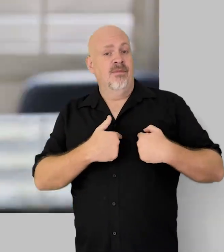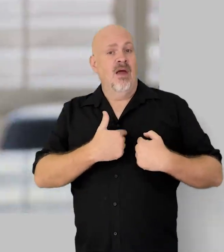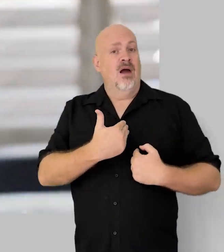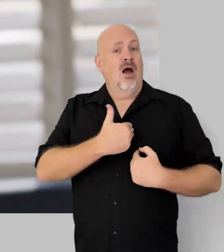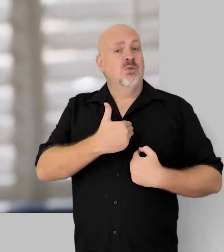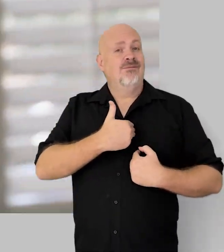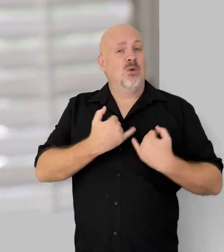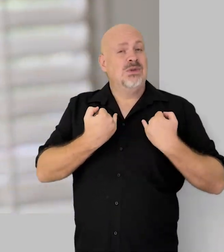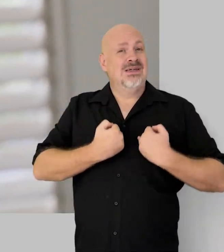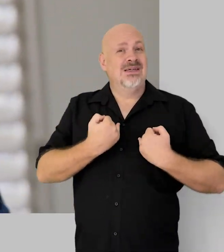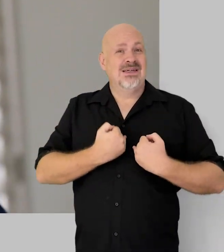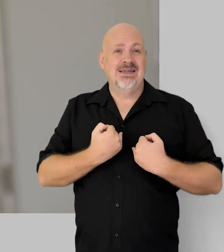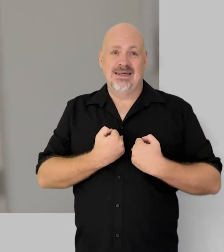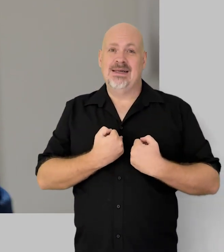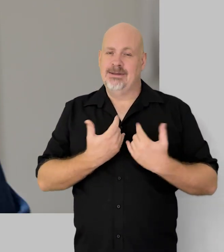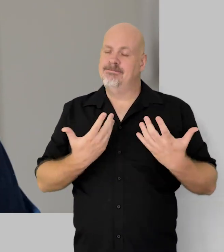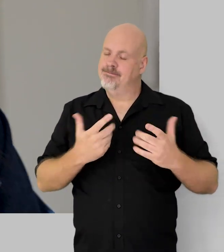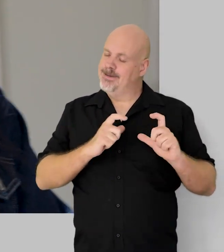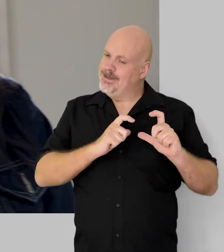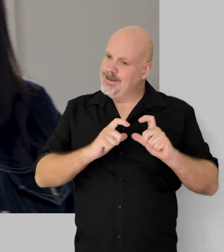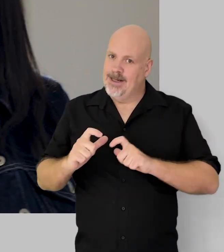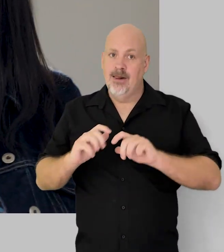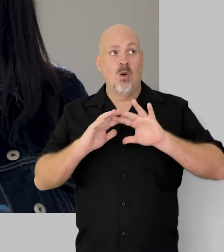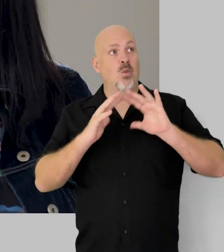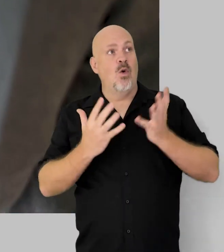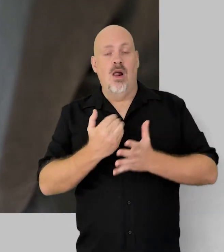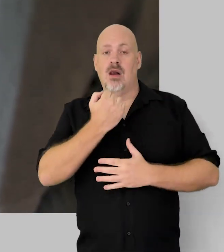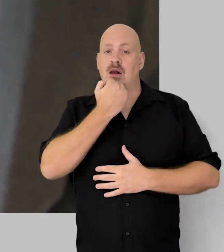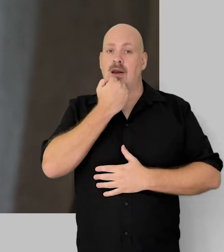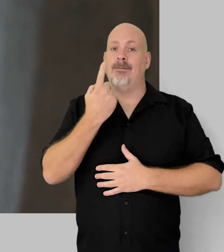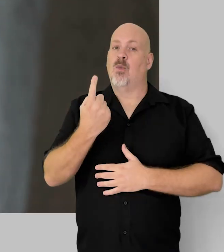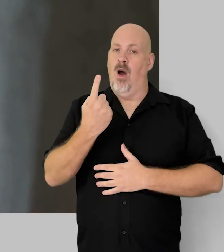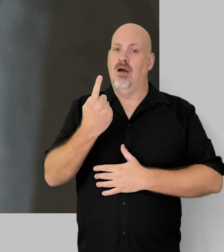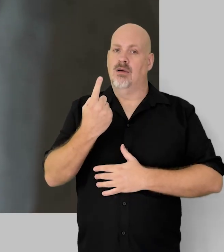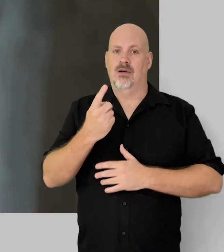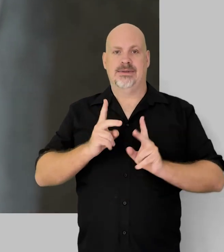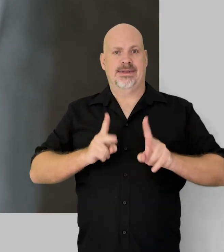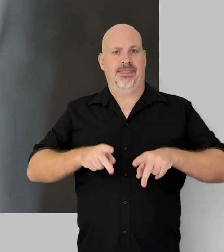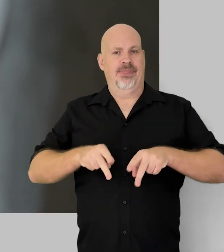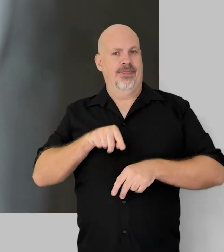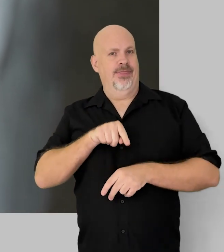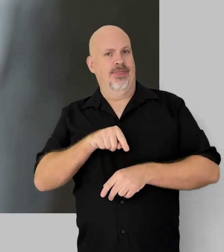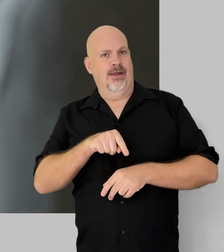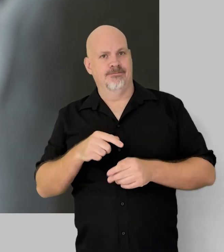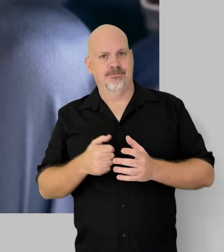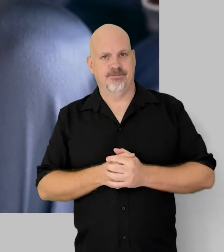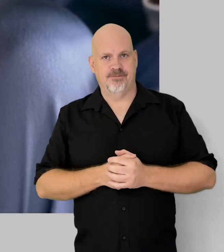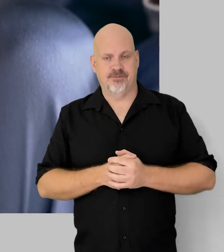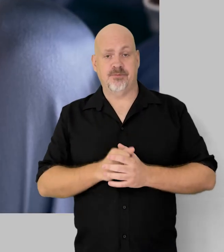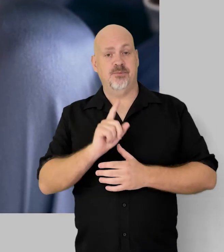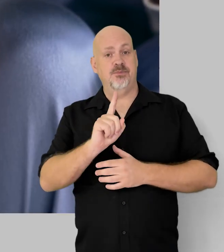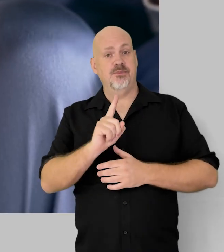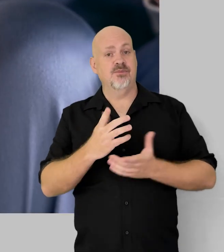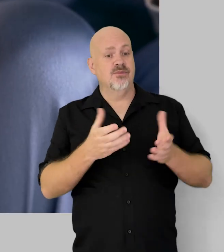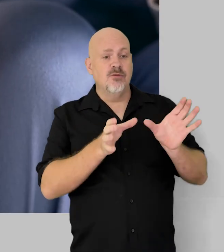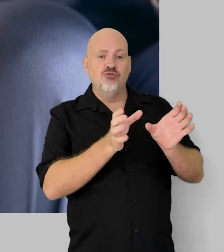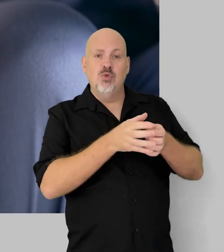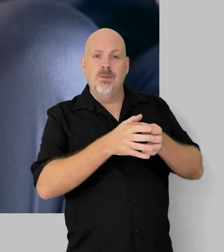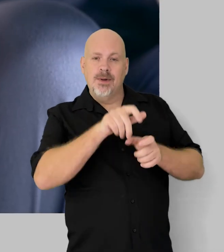women, racial and ethnic minorities, older adults, and individuals with mental-health conditions.